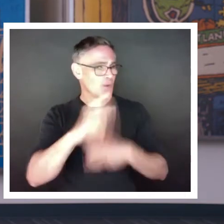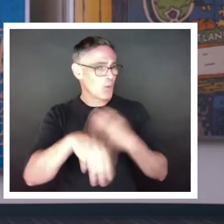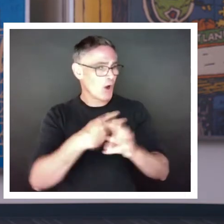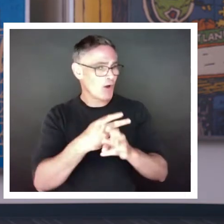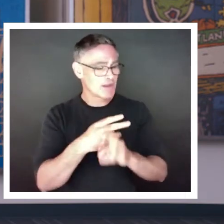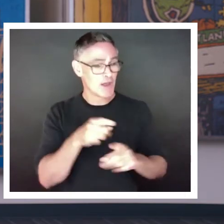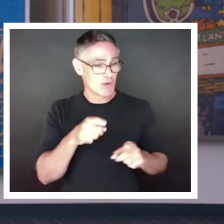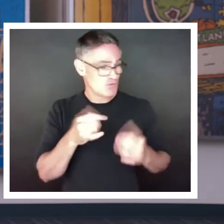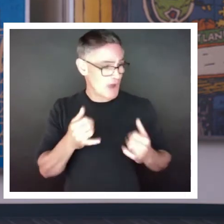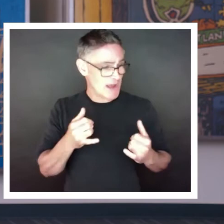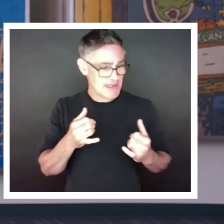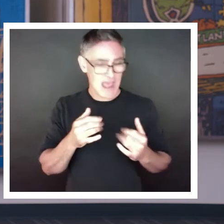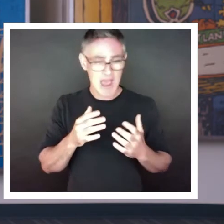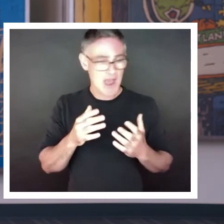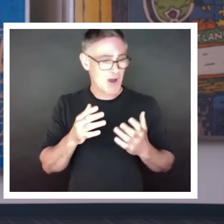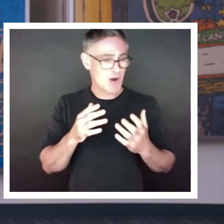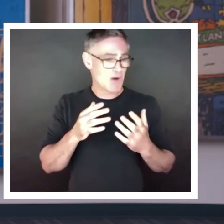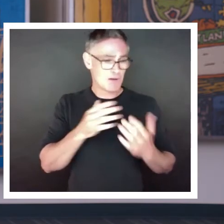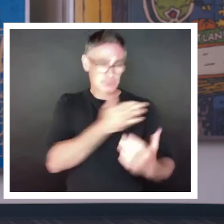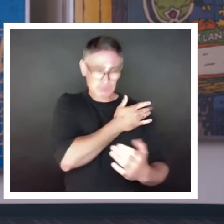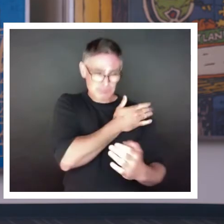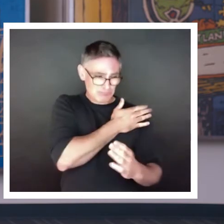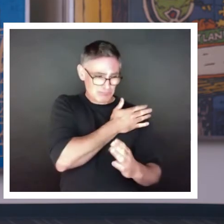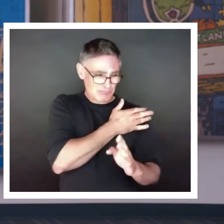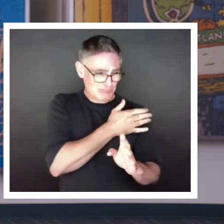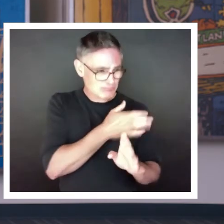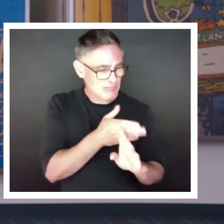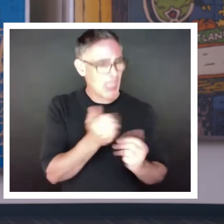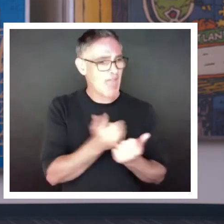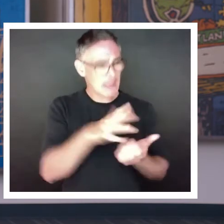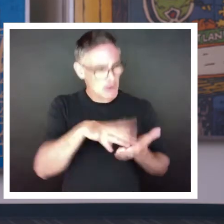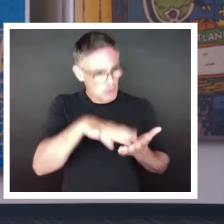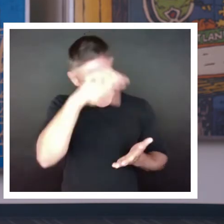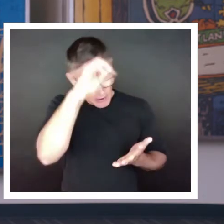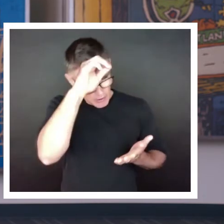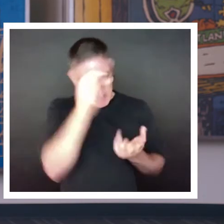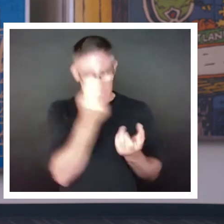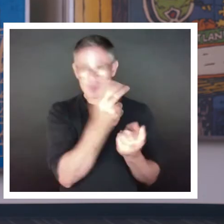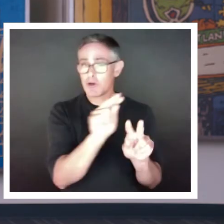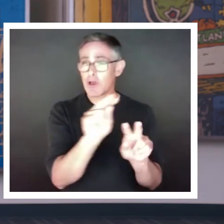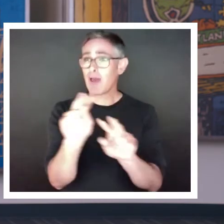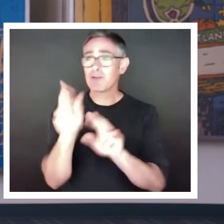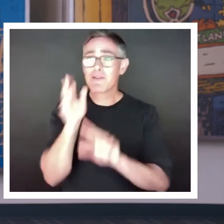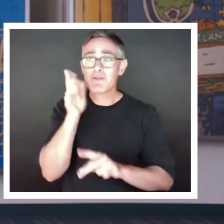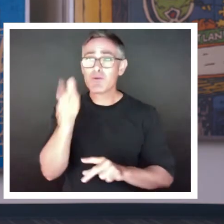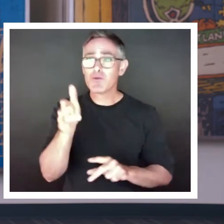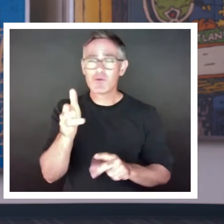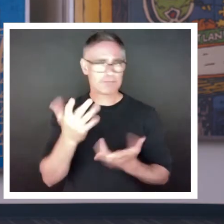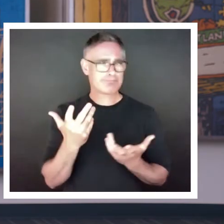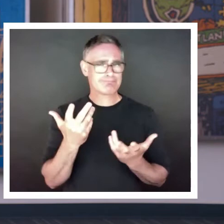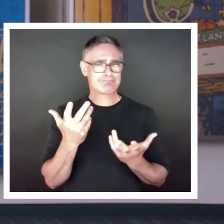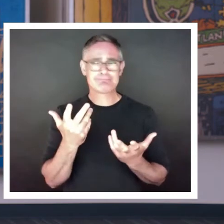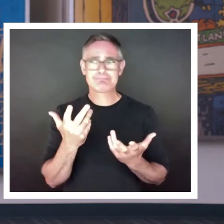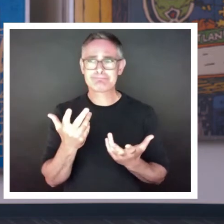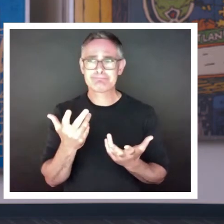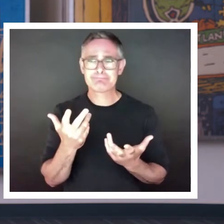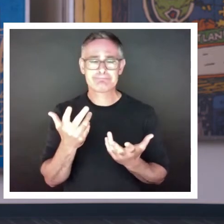of all that you have known from before. You look out into the unknown. Learn from the value of not knowing.